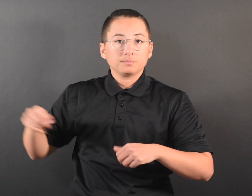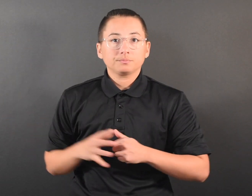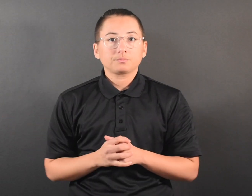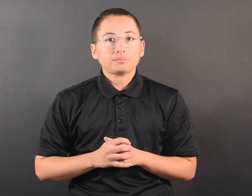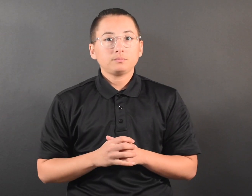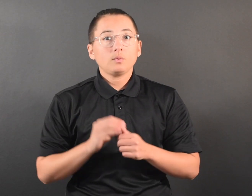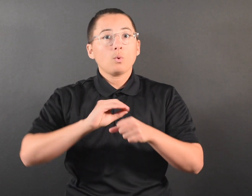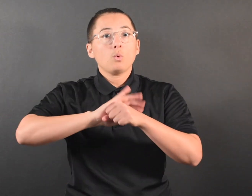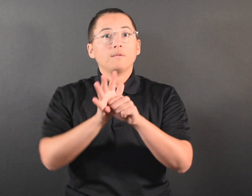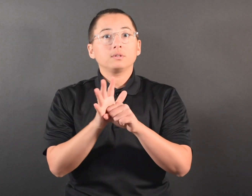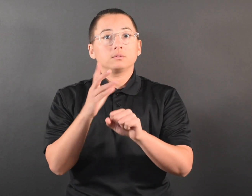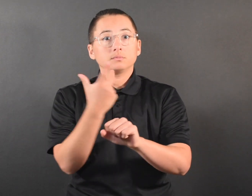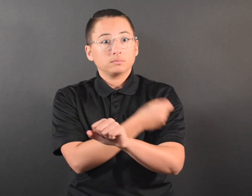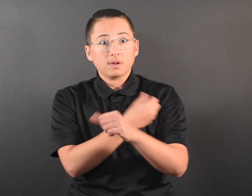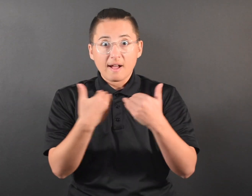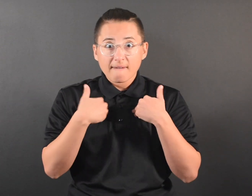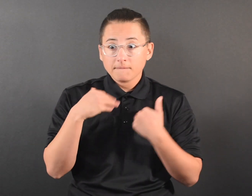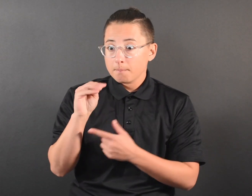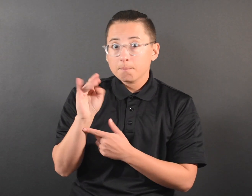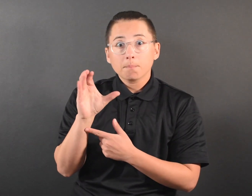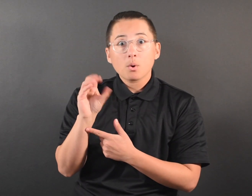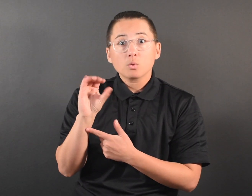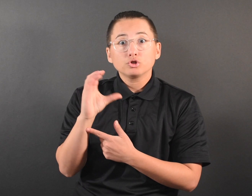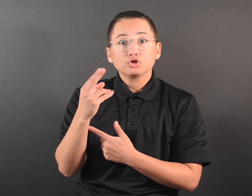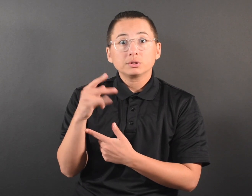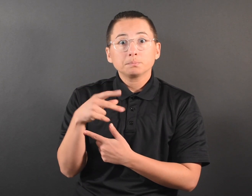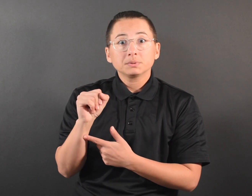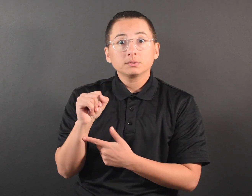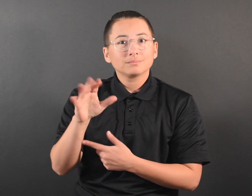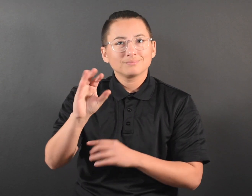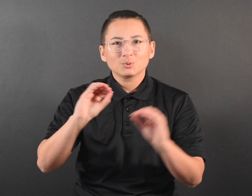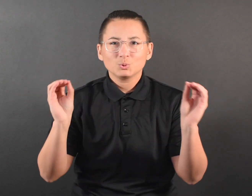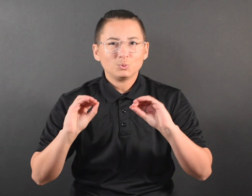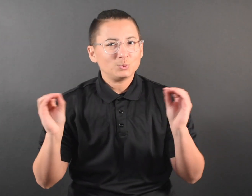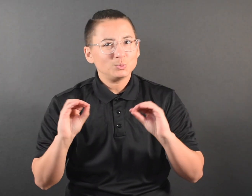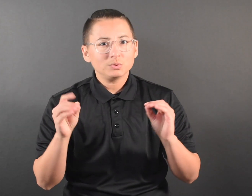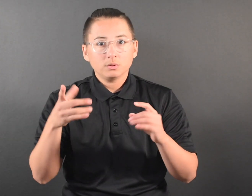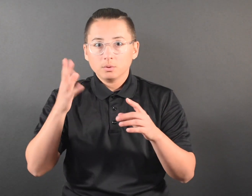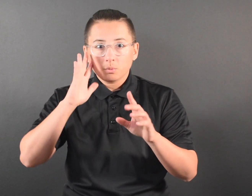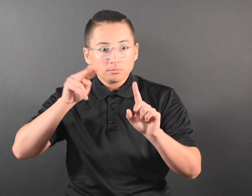The new COVID-19 vaccines do not contain microchips to track or monitor people.